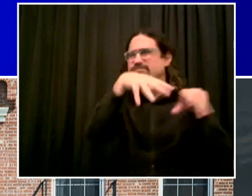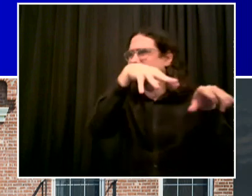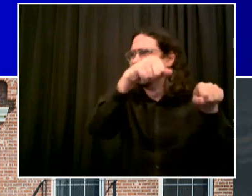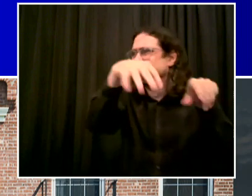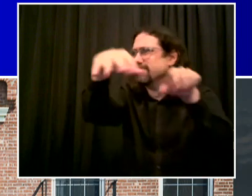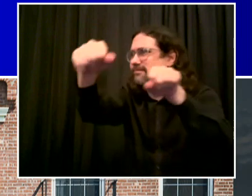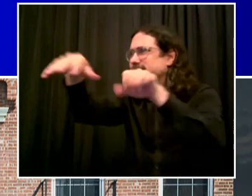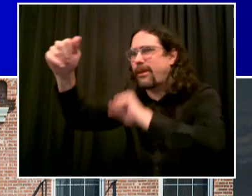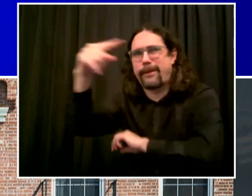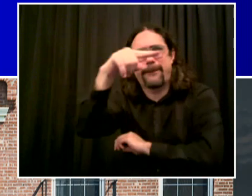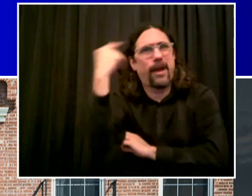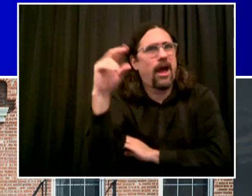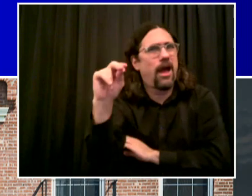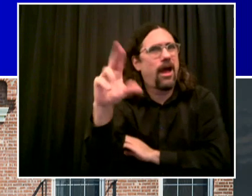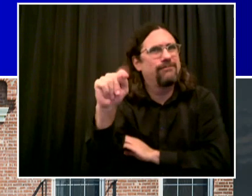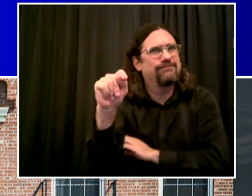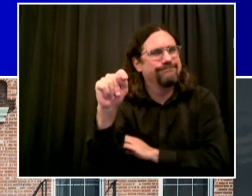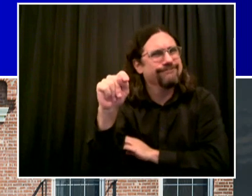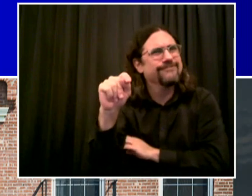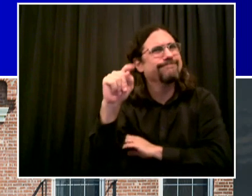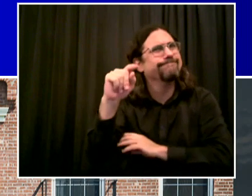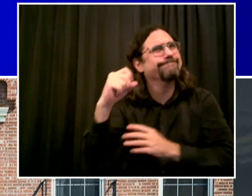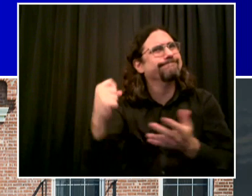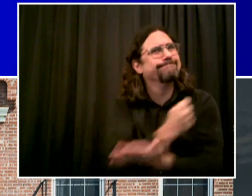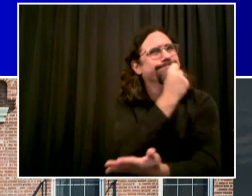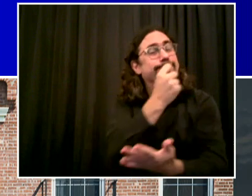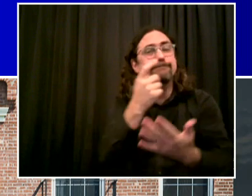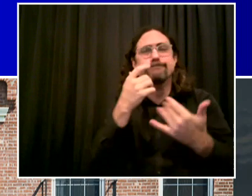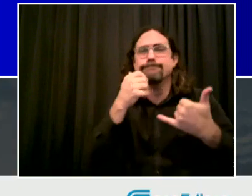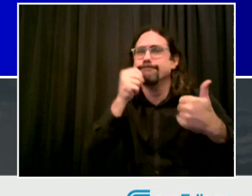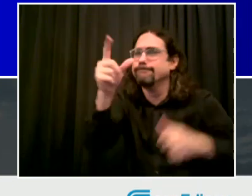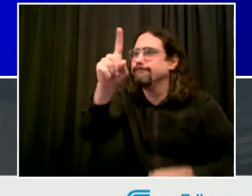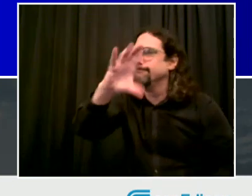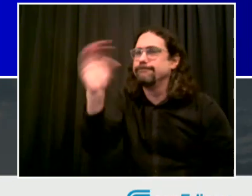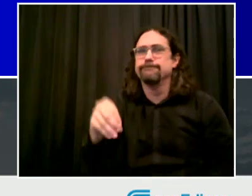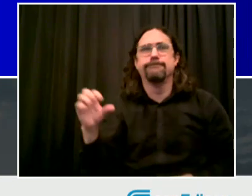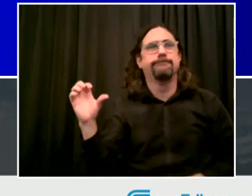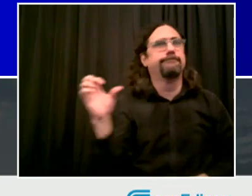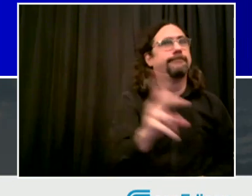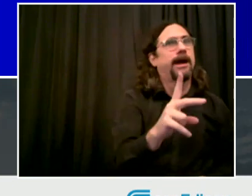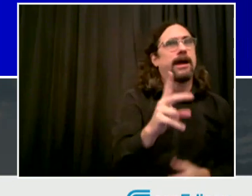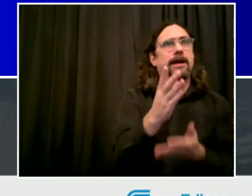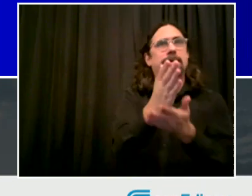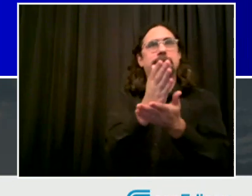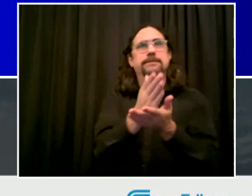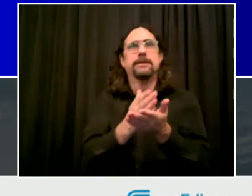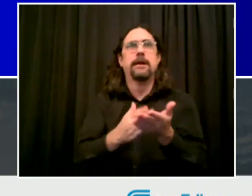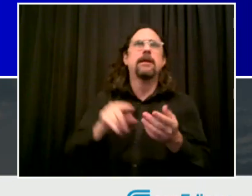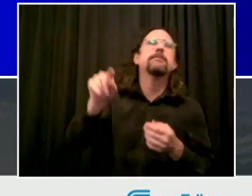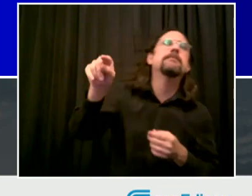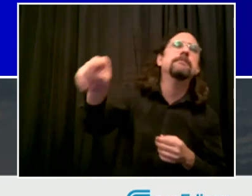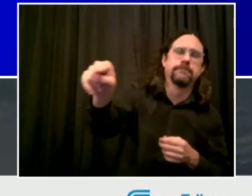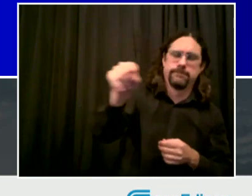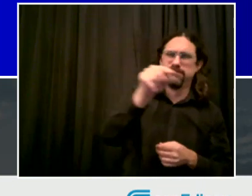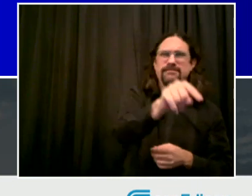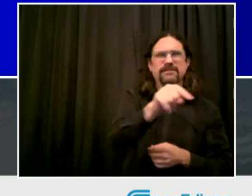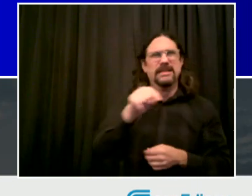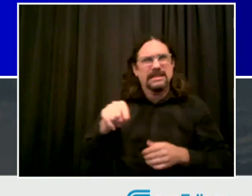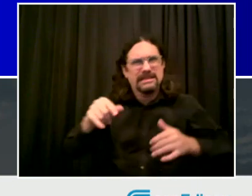FIRST OF ALL, ETH GONOING POWER OUTAGES. THIS IS AN